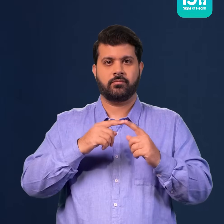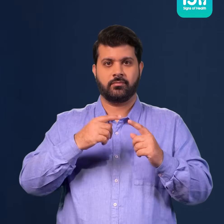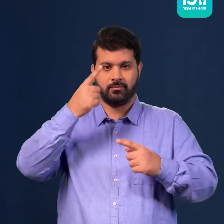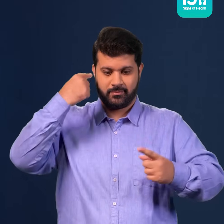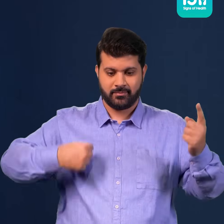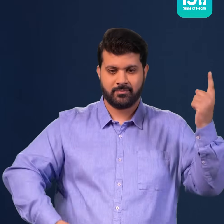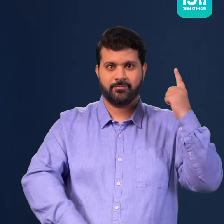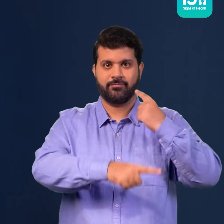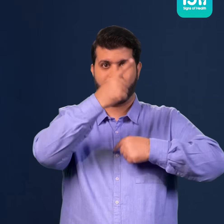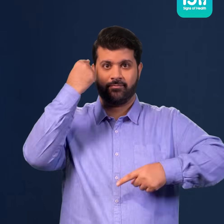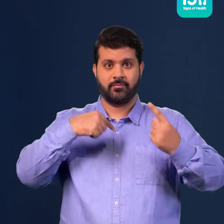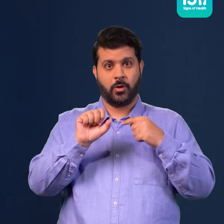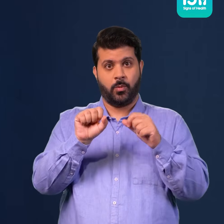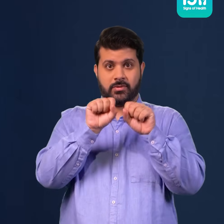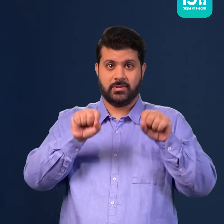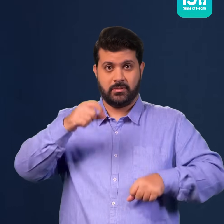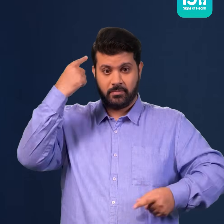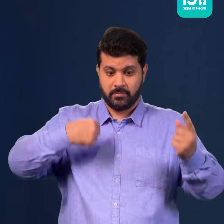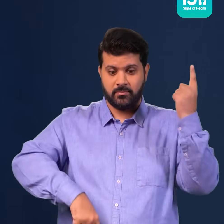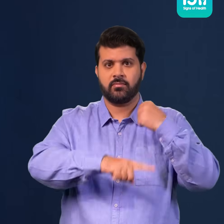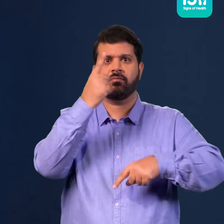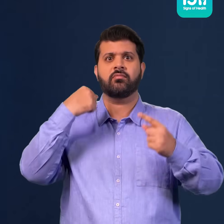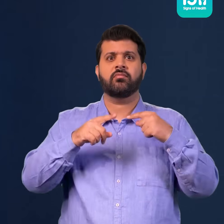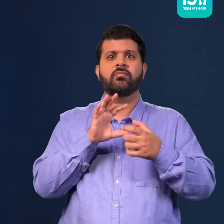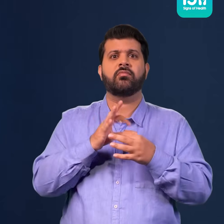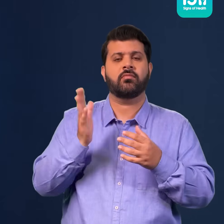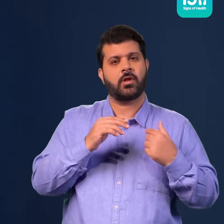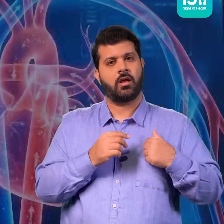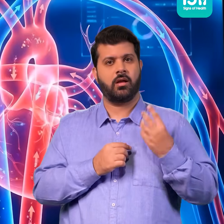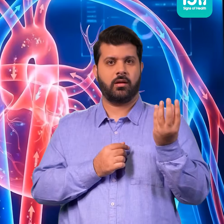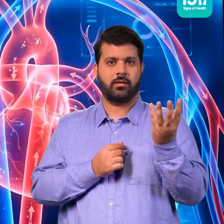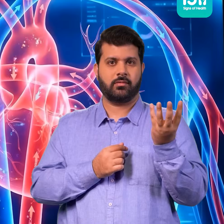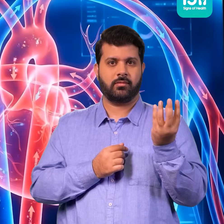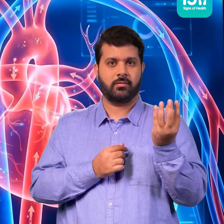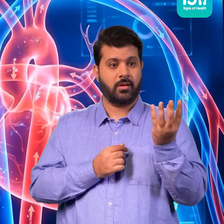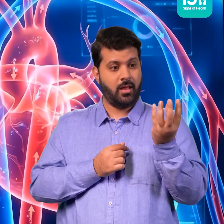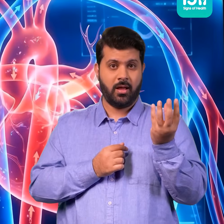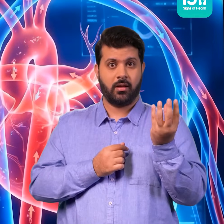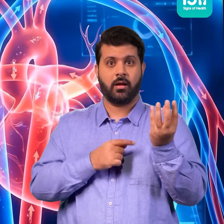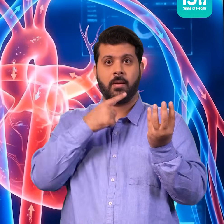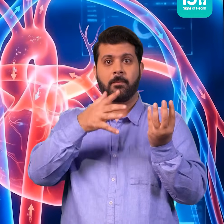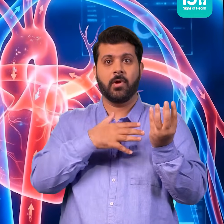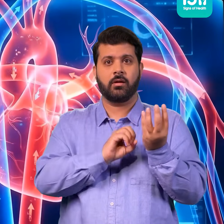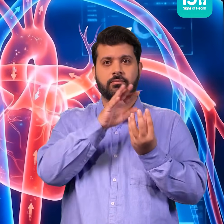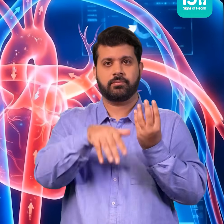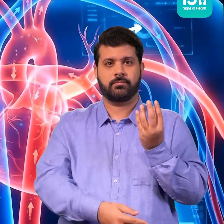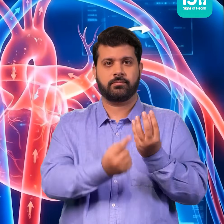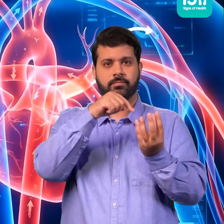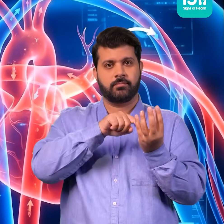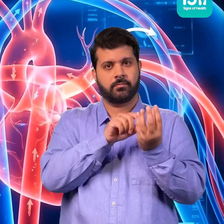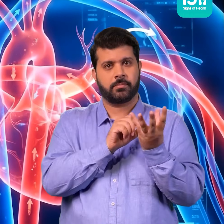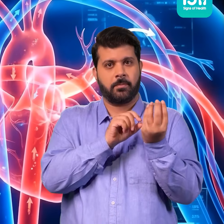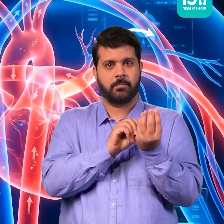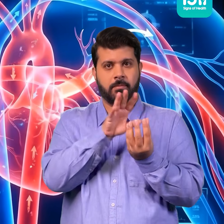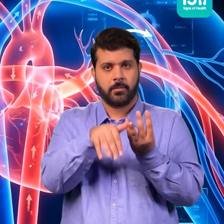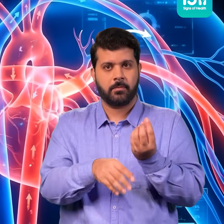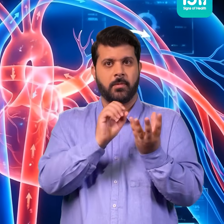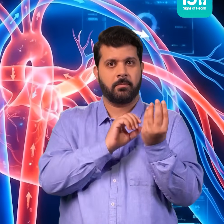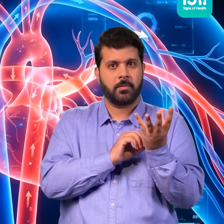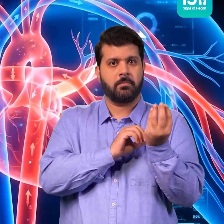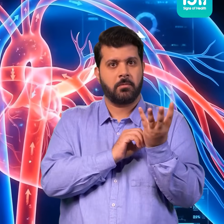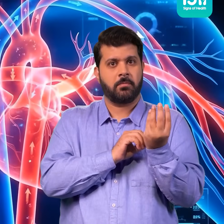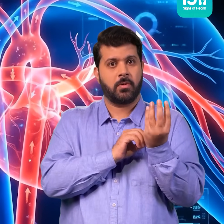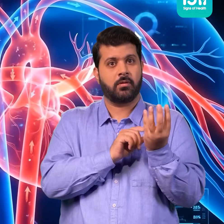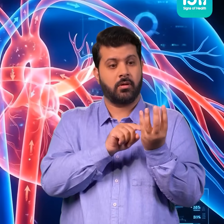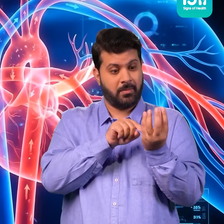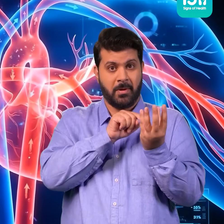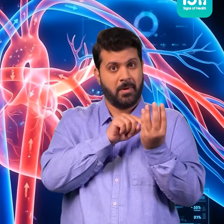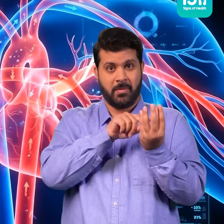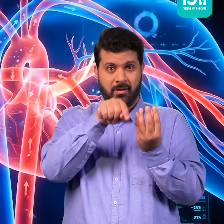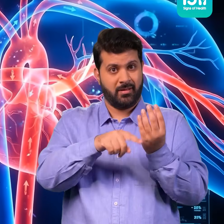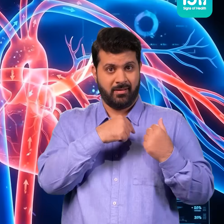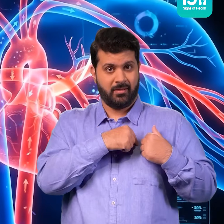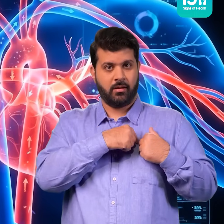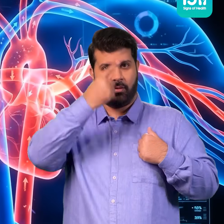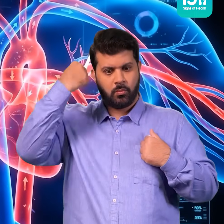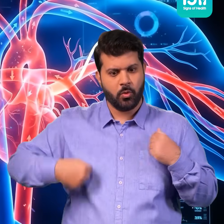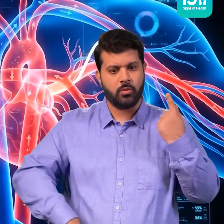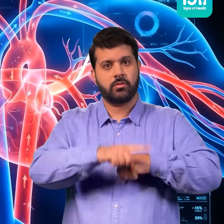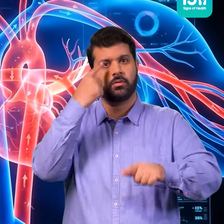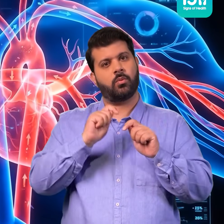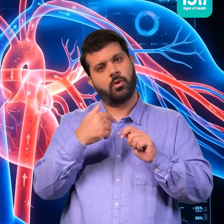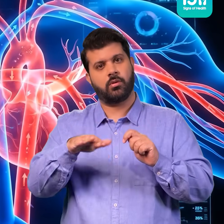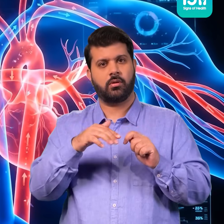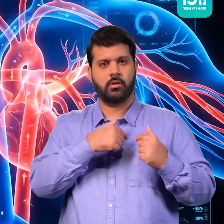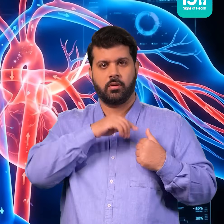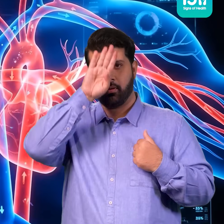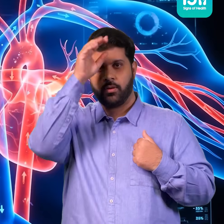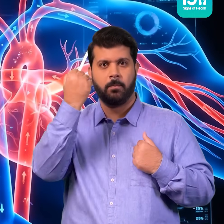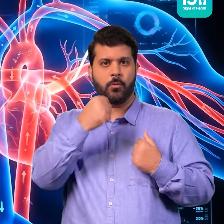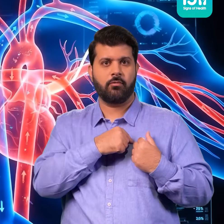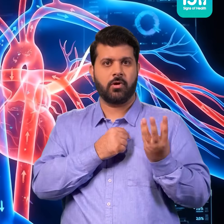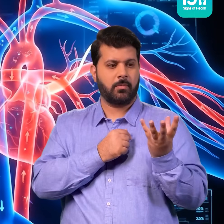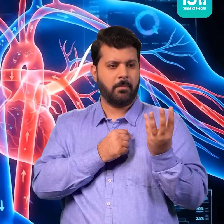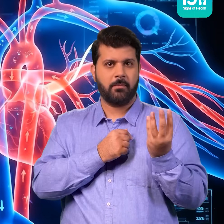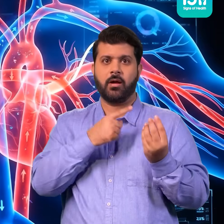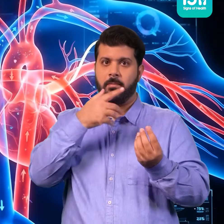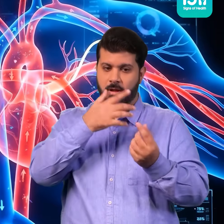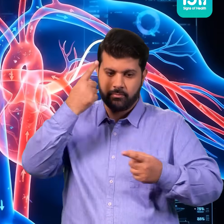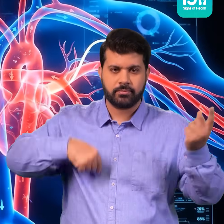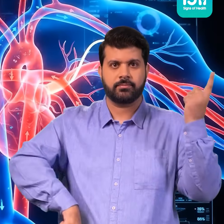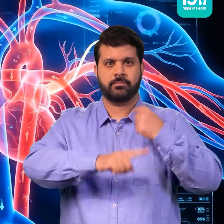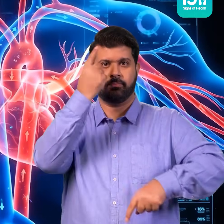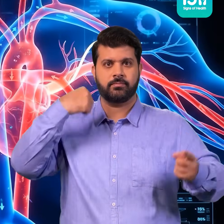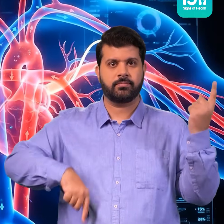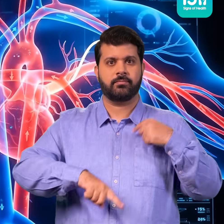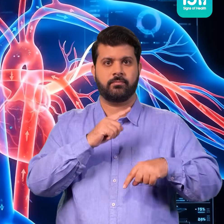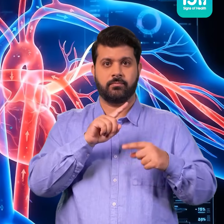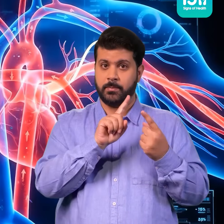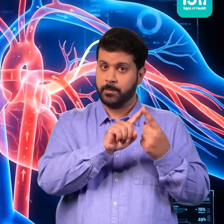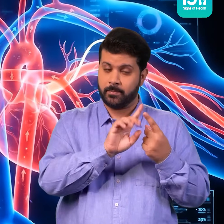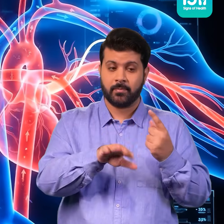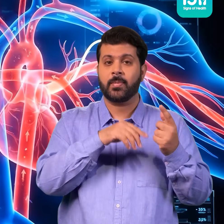1. Circulatory system: It works through the heart, which continuously pumps blood throughout the body.